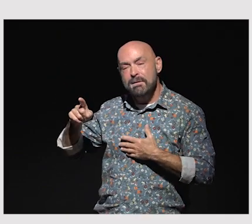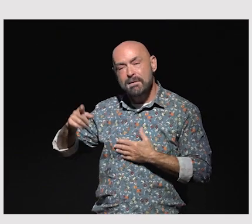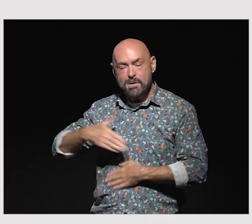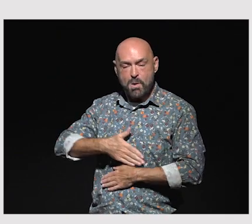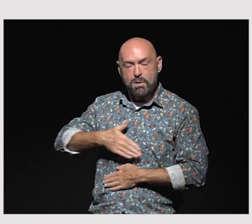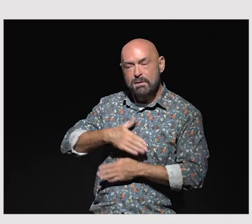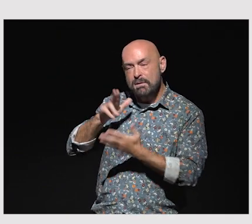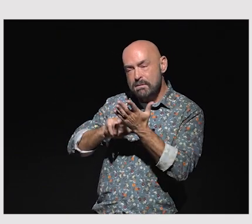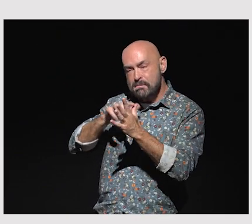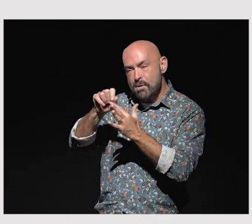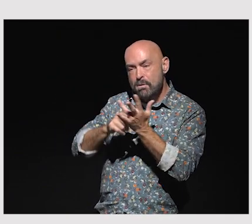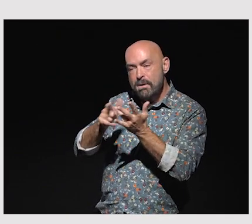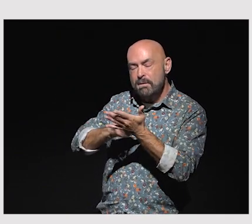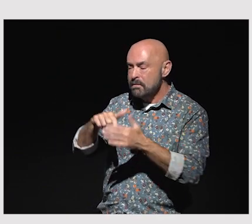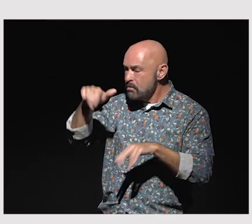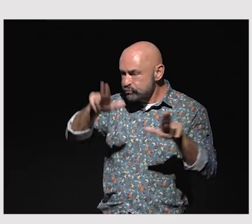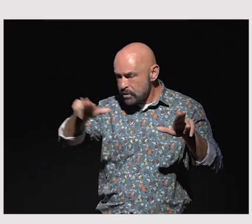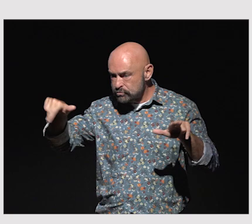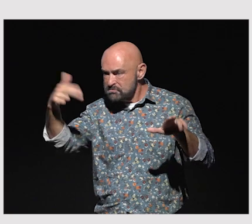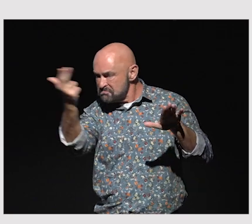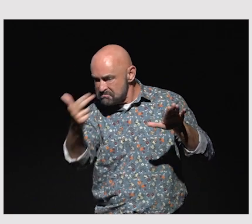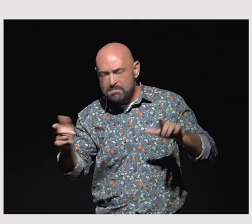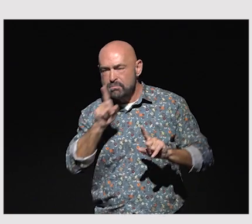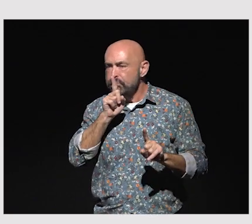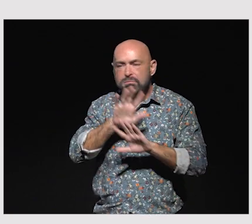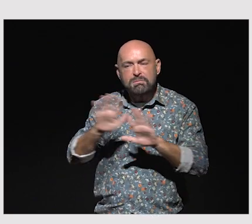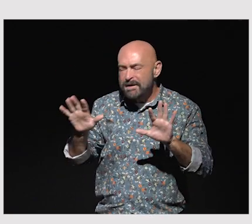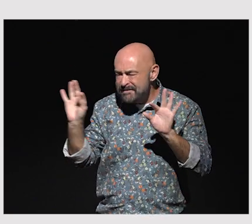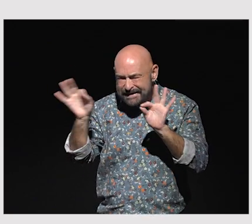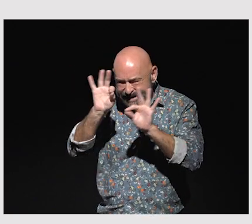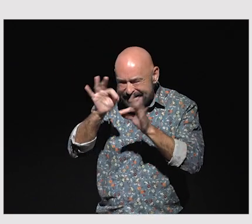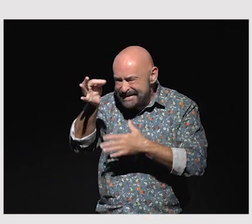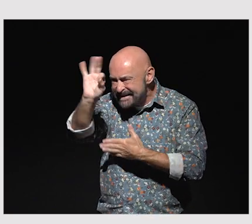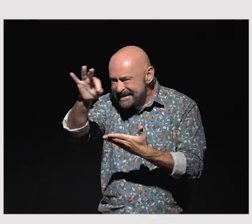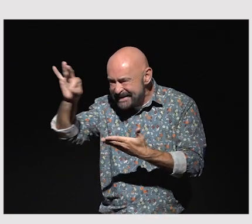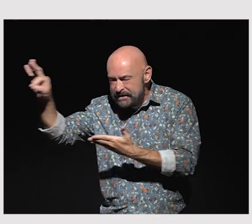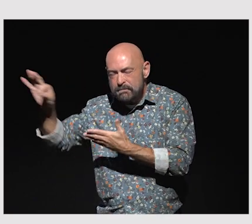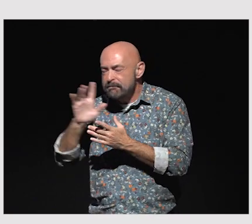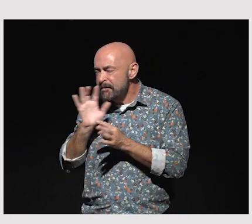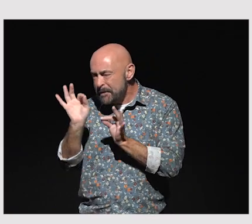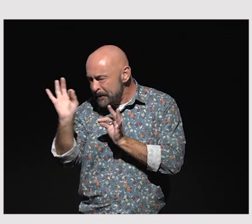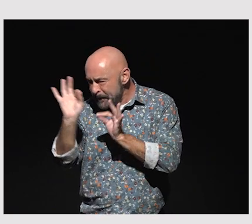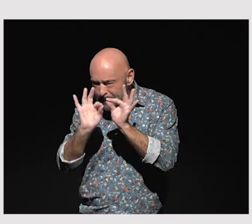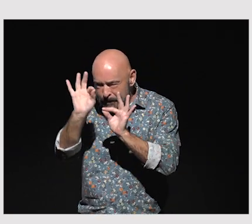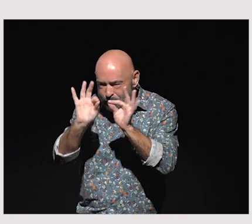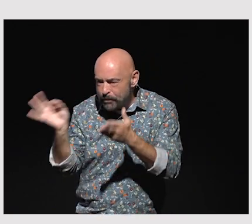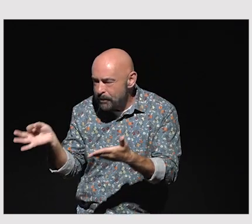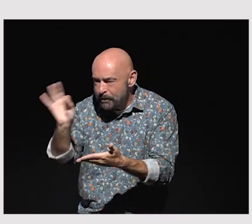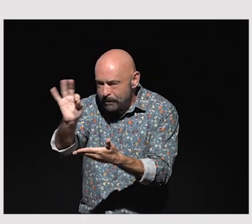you never see a brushstroke. He's working with tiny brushes in minute application of paint